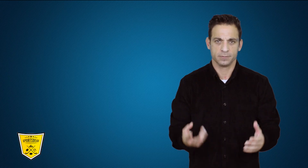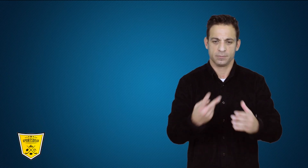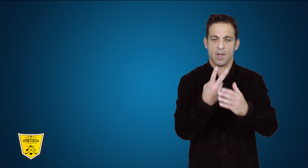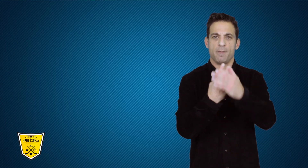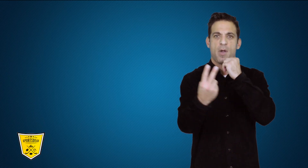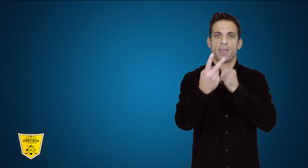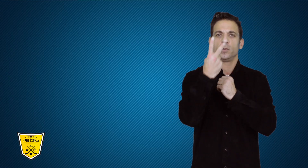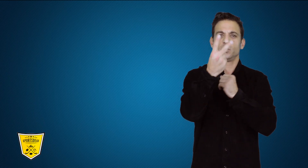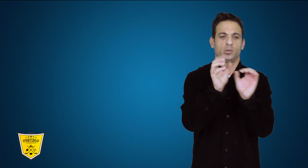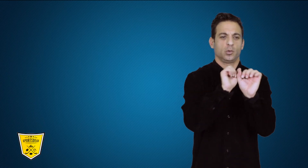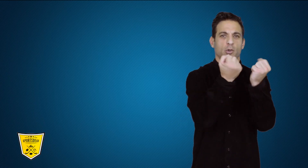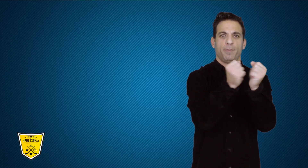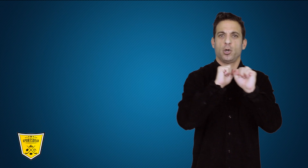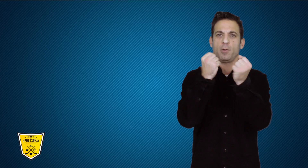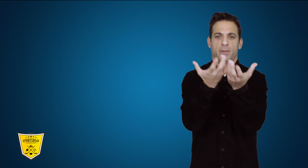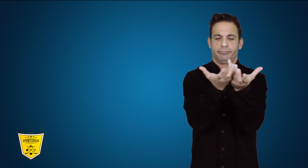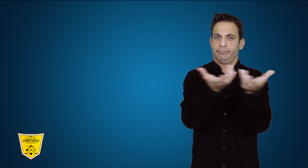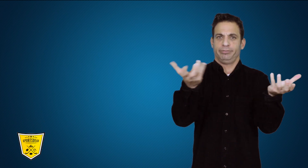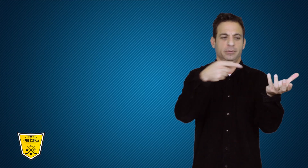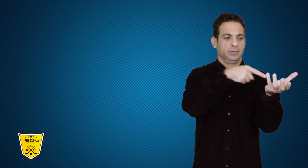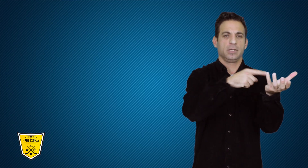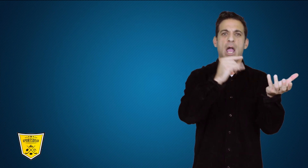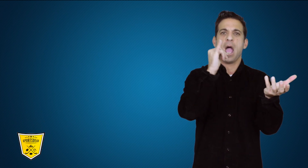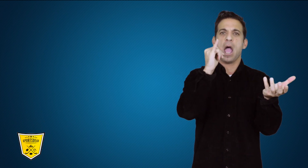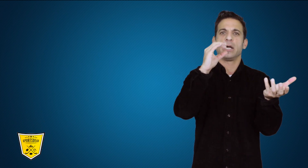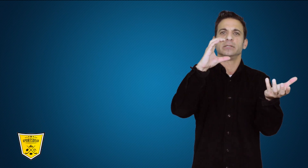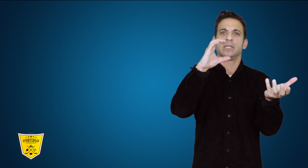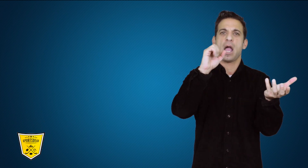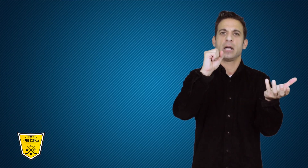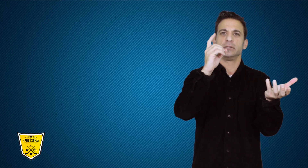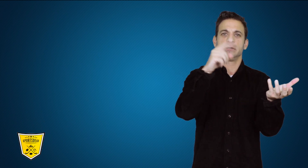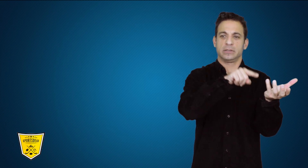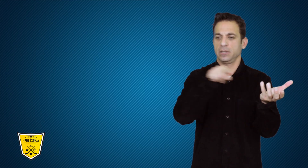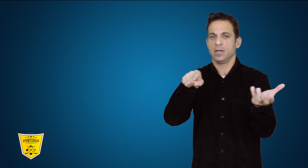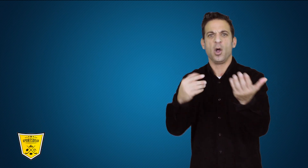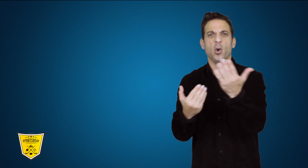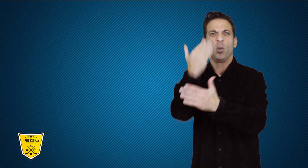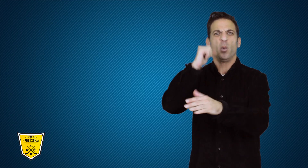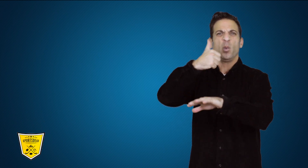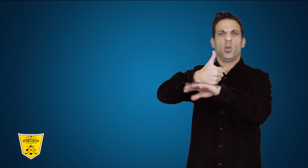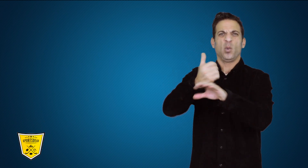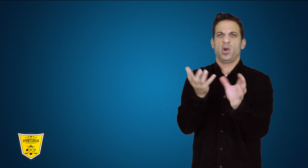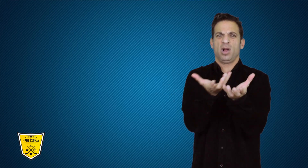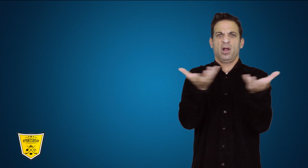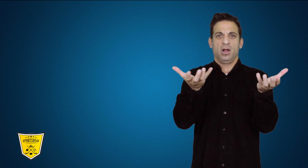Both ICSD and the second group also announced two different